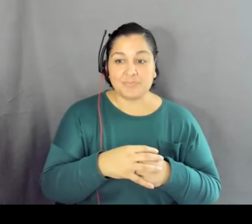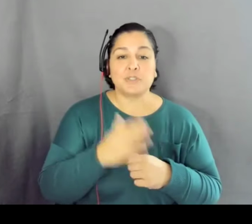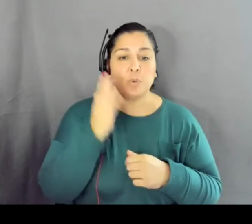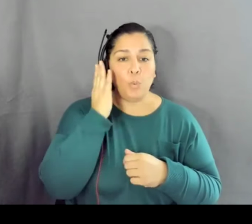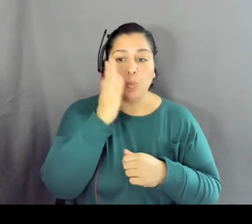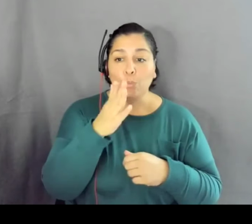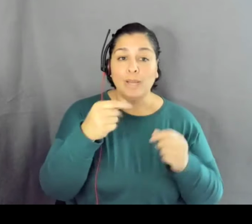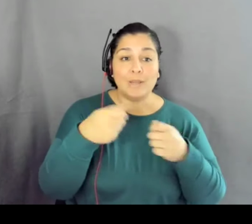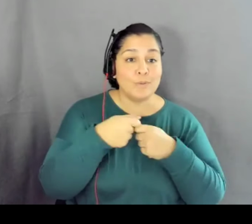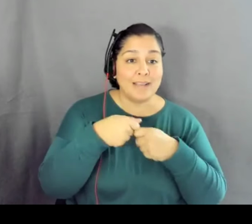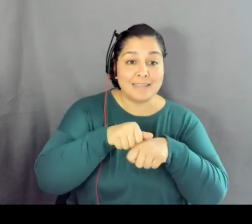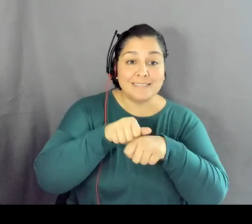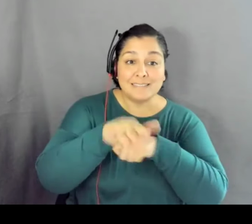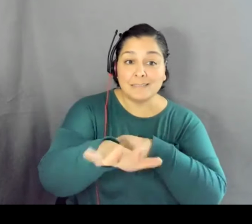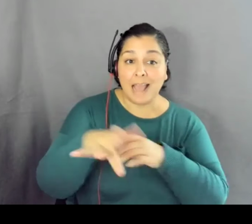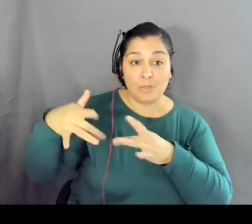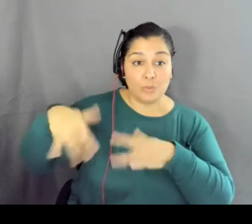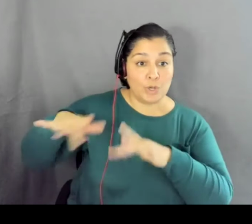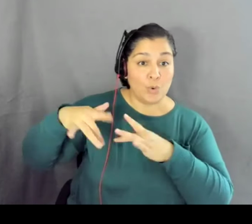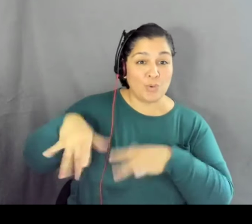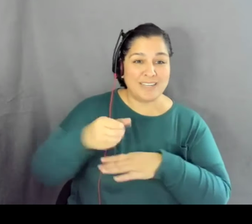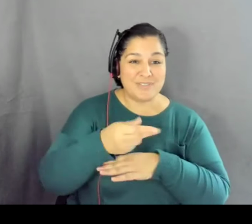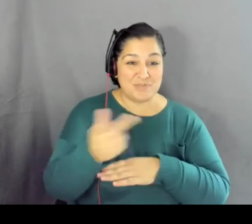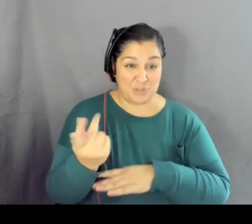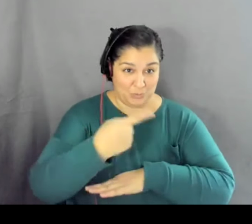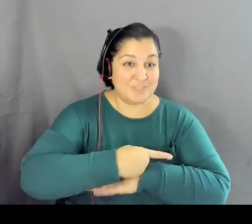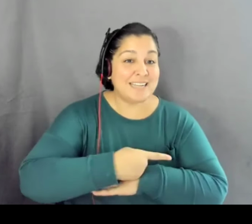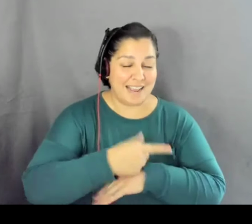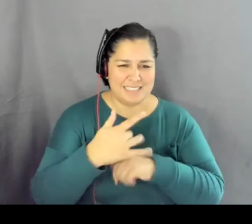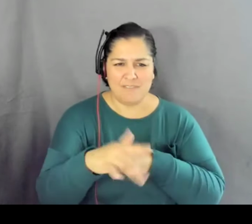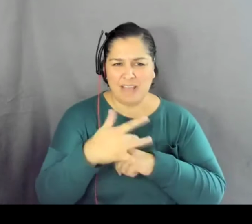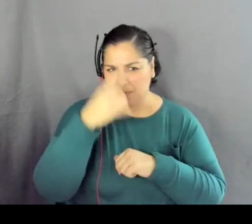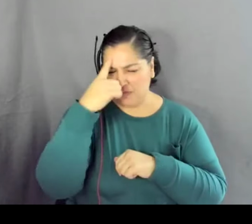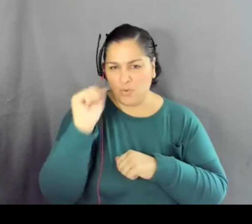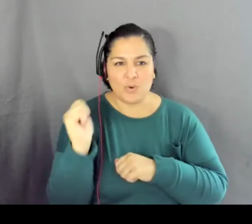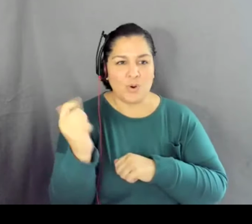We will send you the recording in a few days, and please make sure that you are not unsubscribed